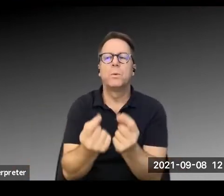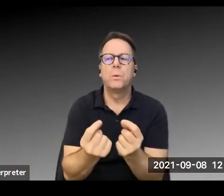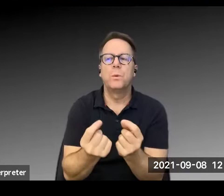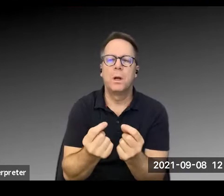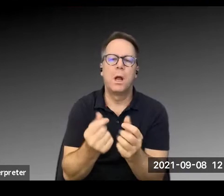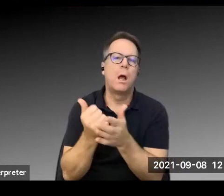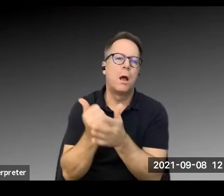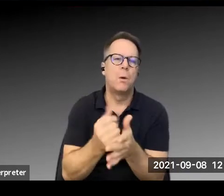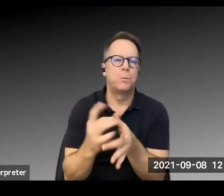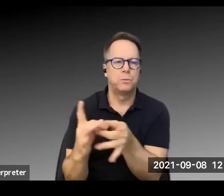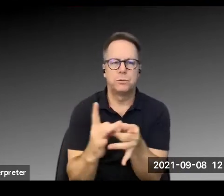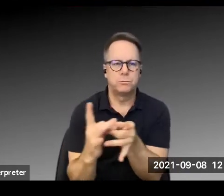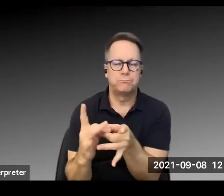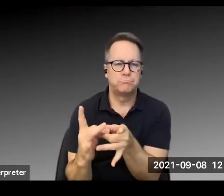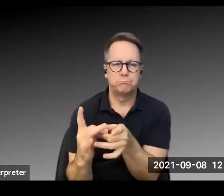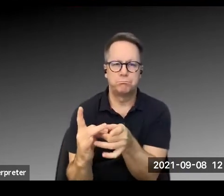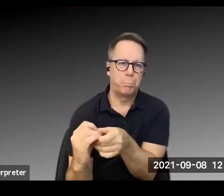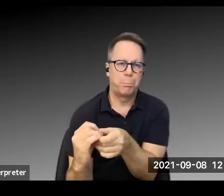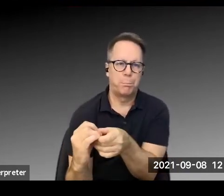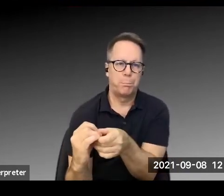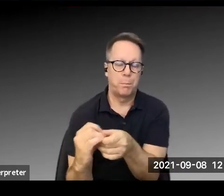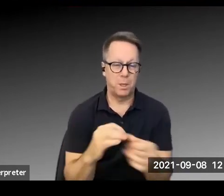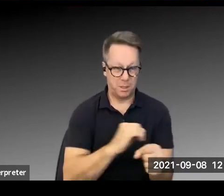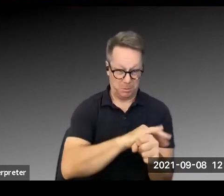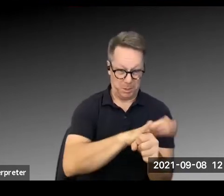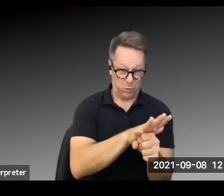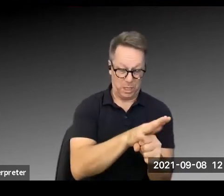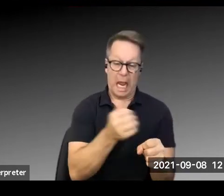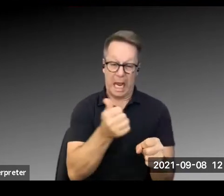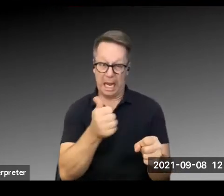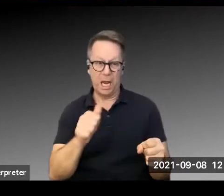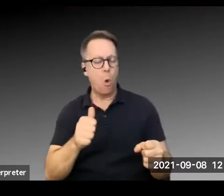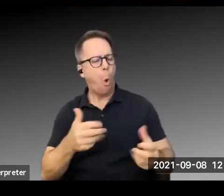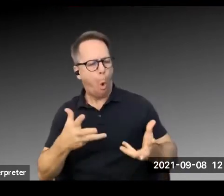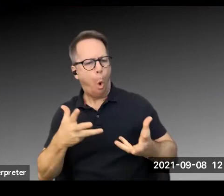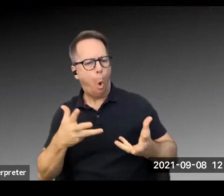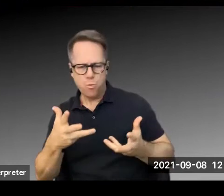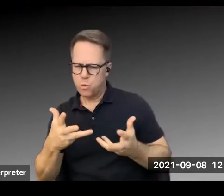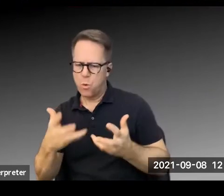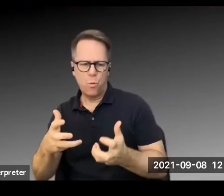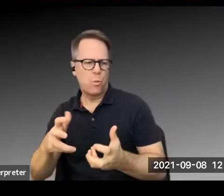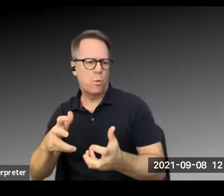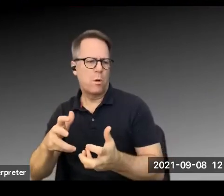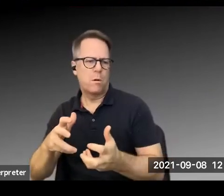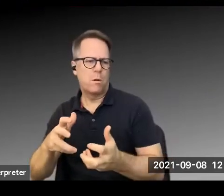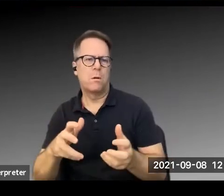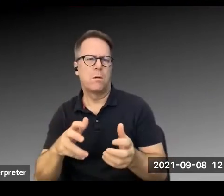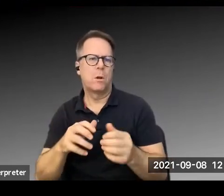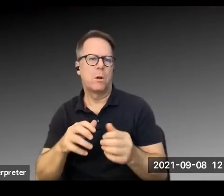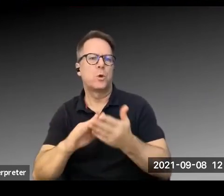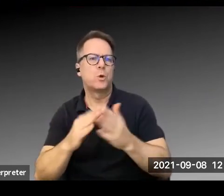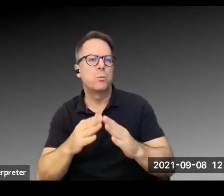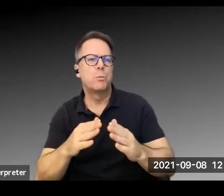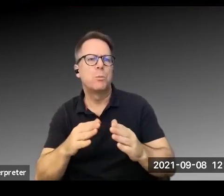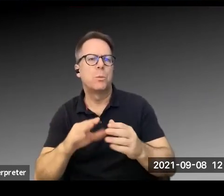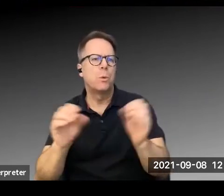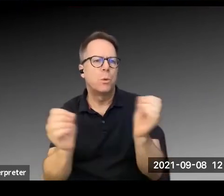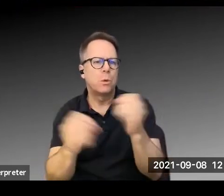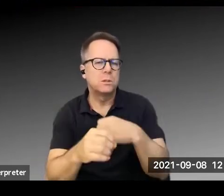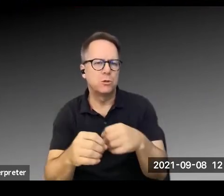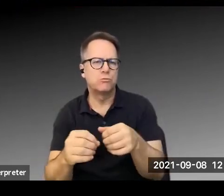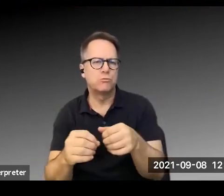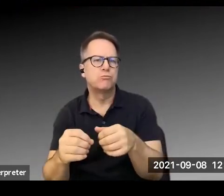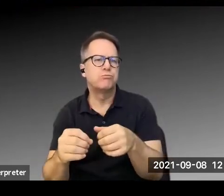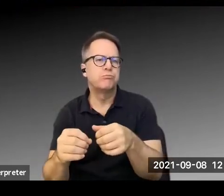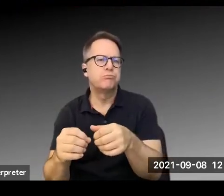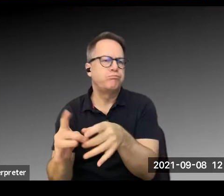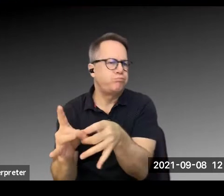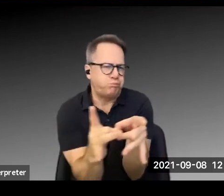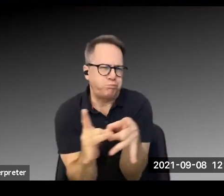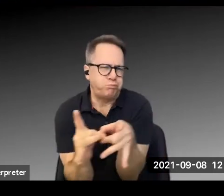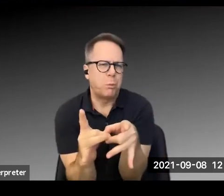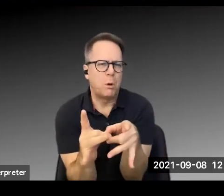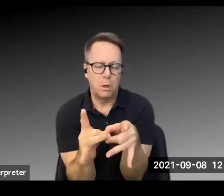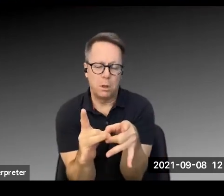not out of anyone's desire has forced these community based organizations to collaborate and cooperate more closely with each other than they ever have before.